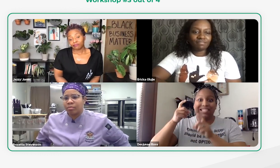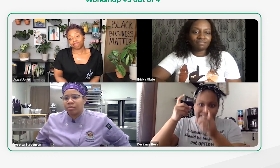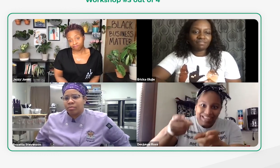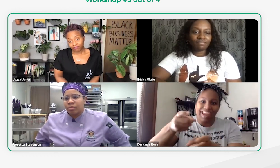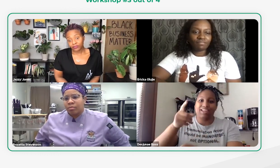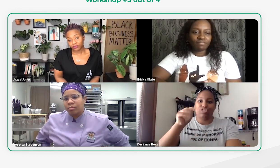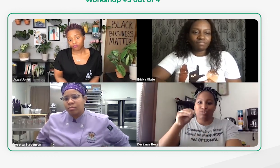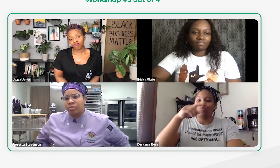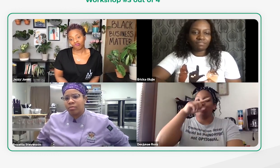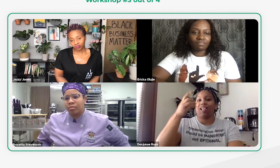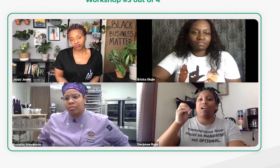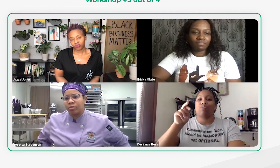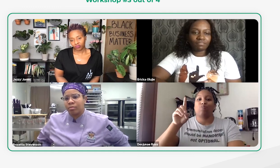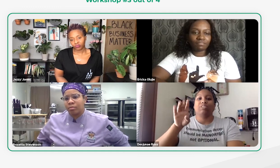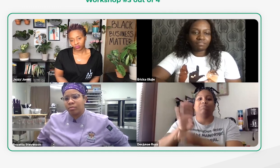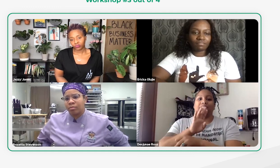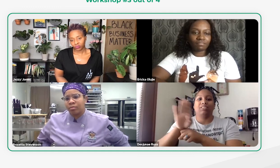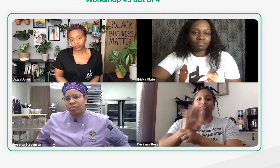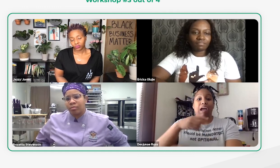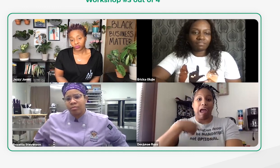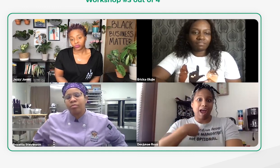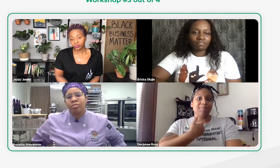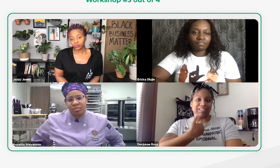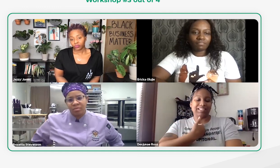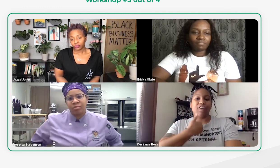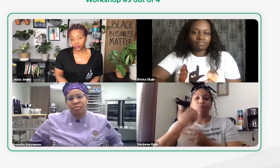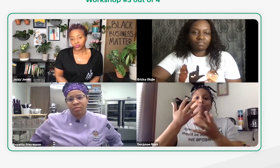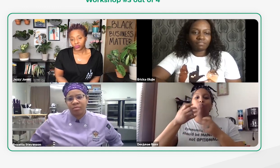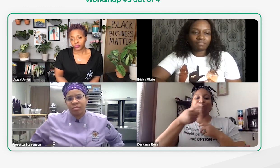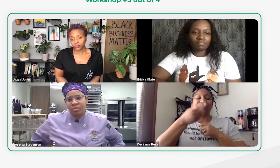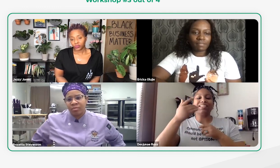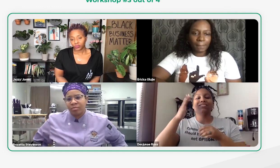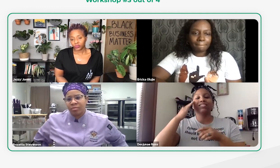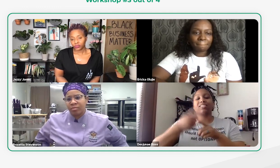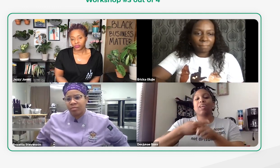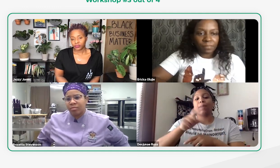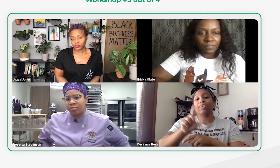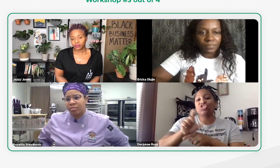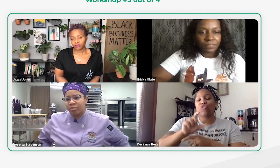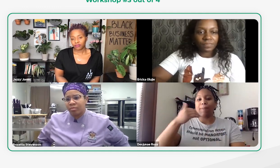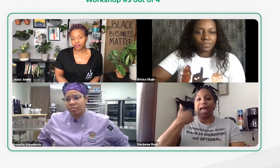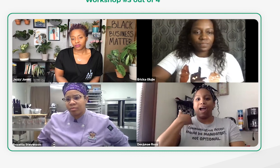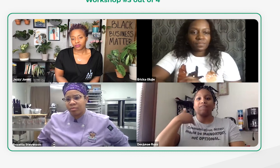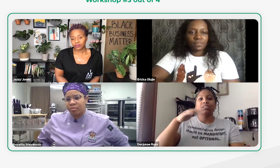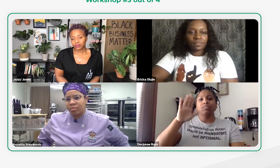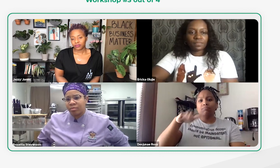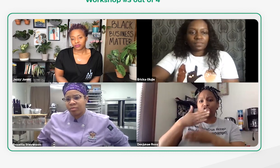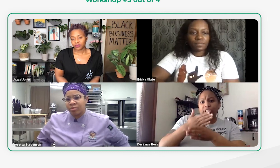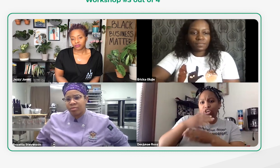I think we need to have a -- week list of black-owned businesses. I know myself sometimes